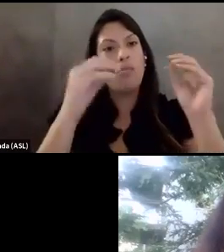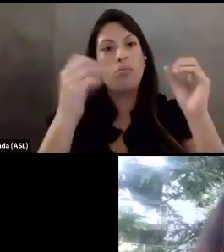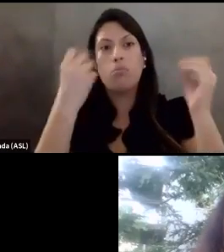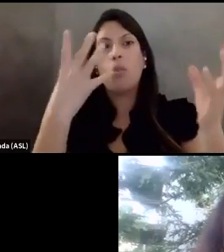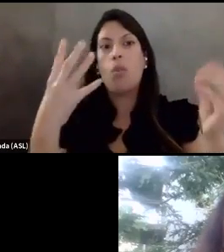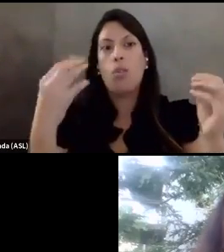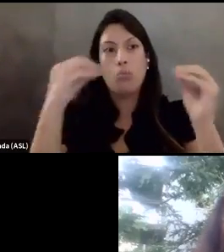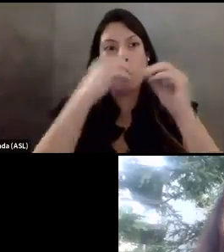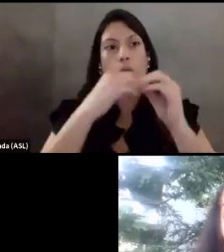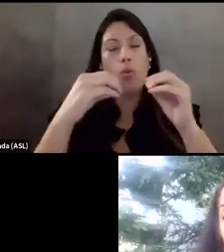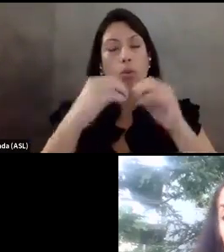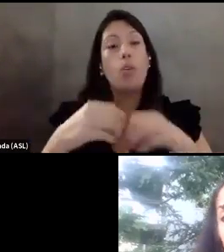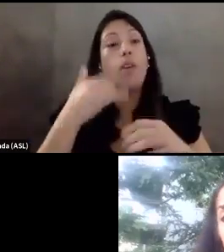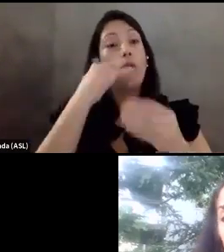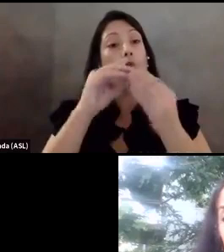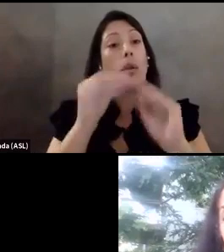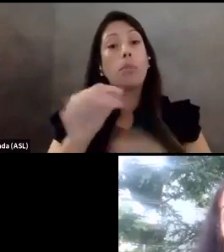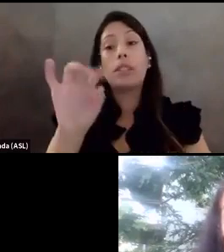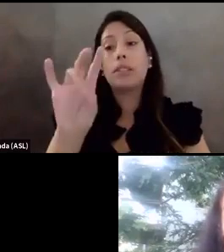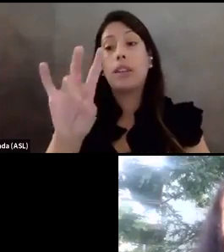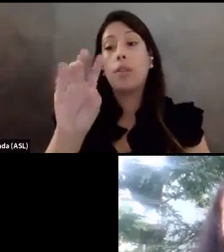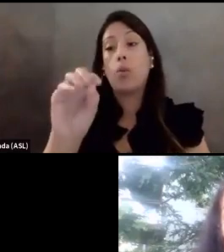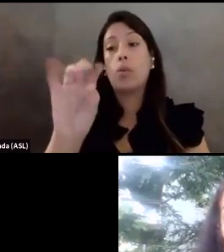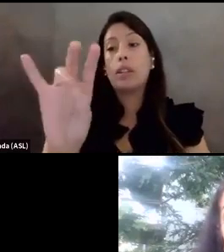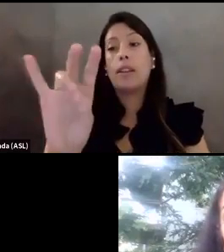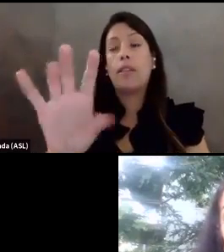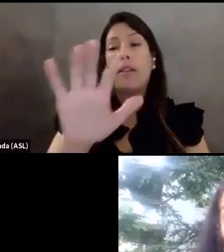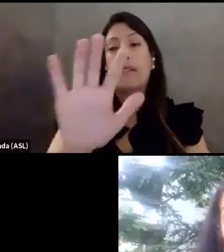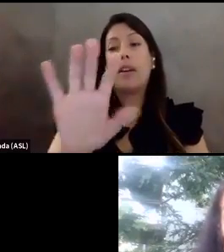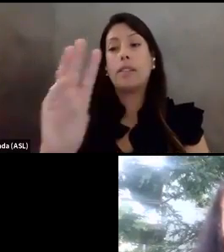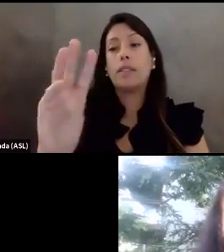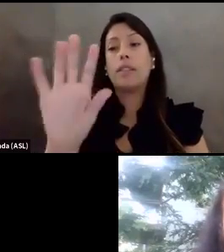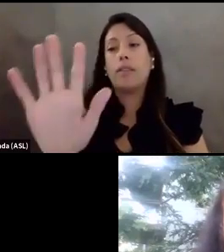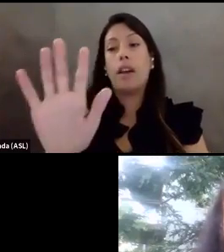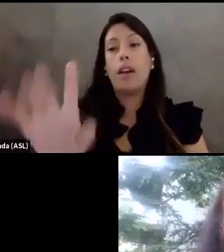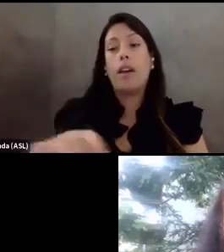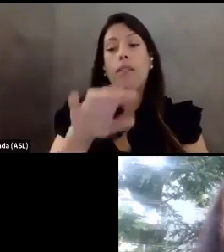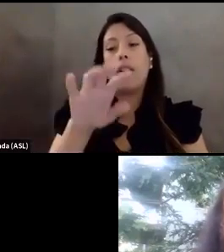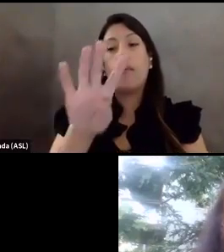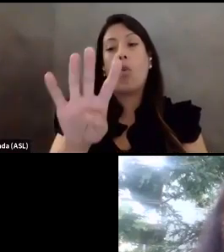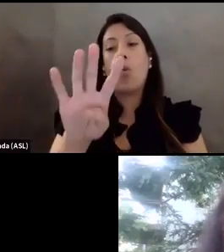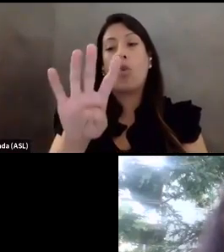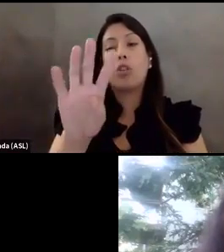That number is seven seven five six five four six, six, seven.